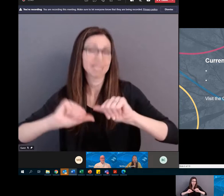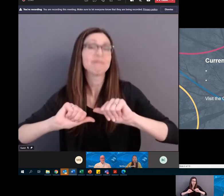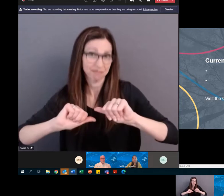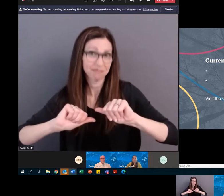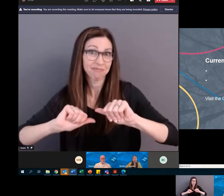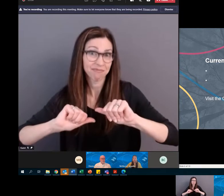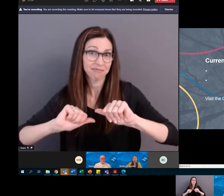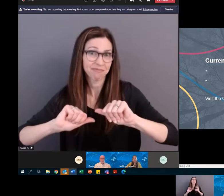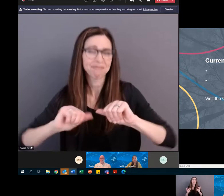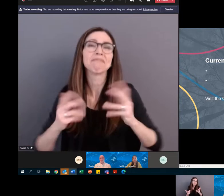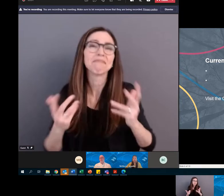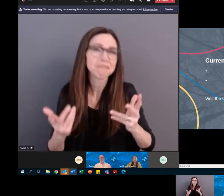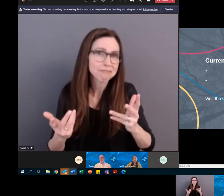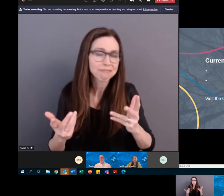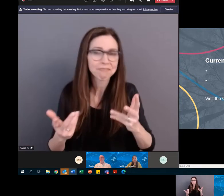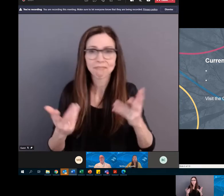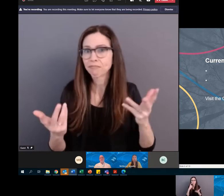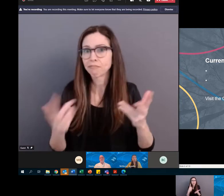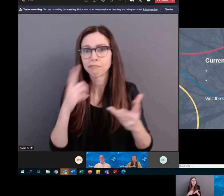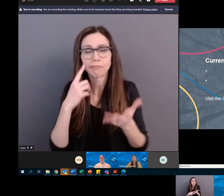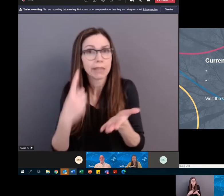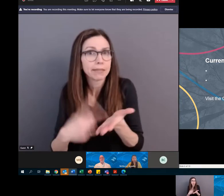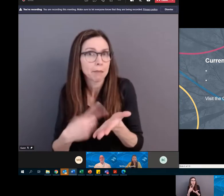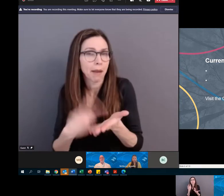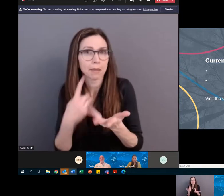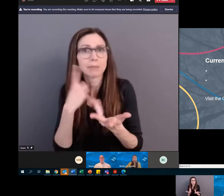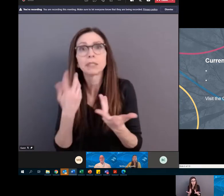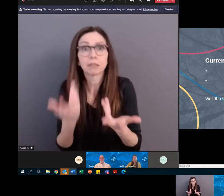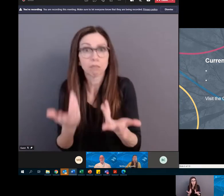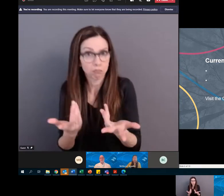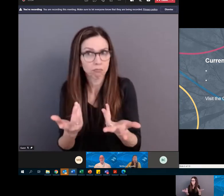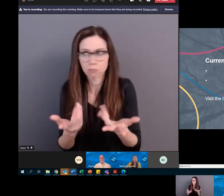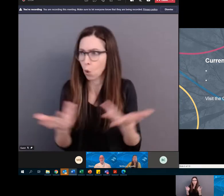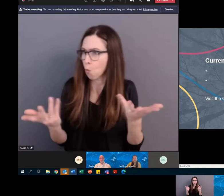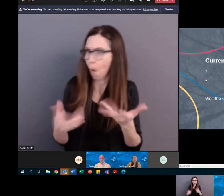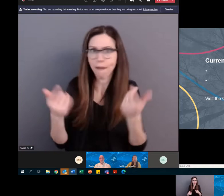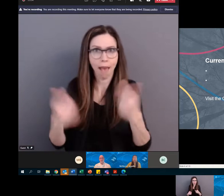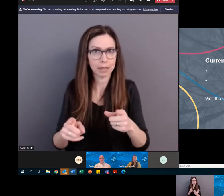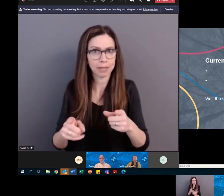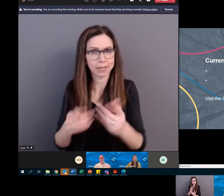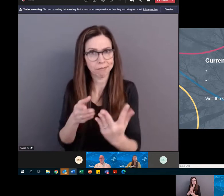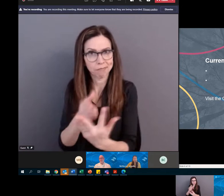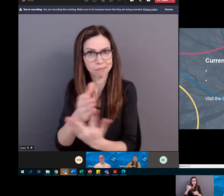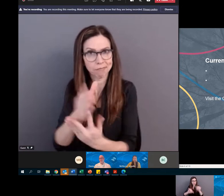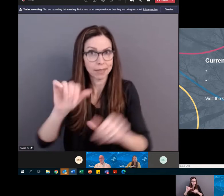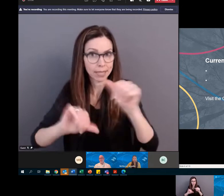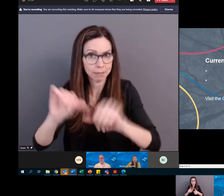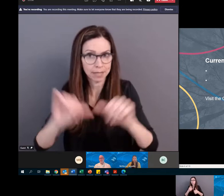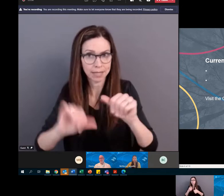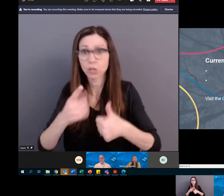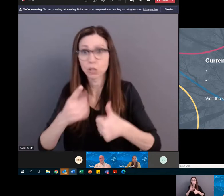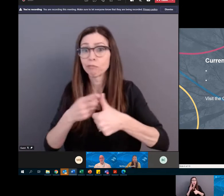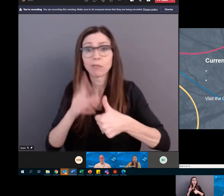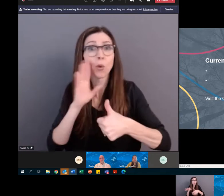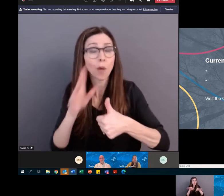for these discussions that happen during the assessment, the first being travel and public